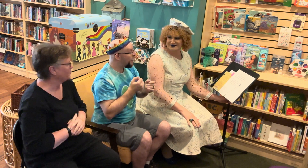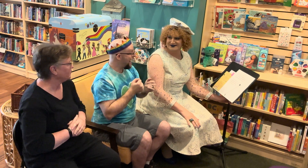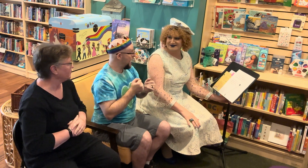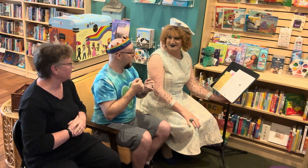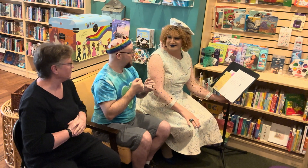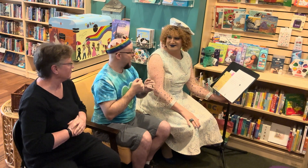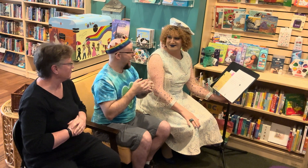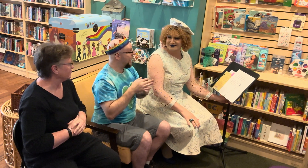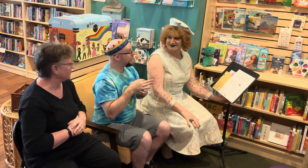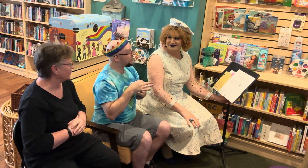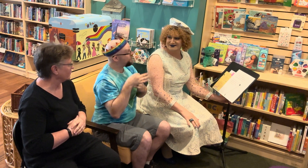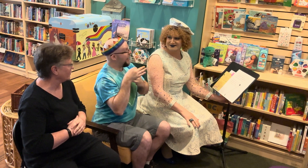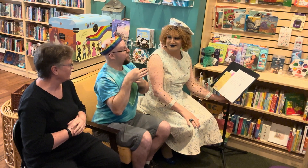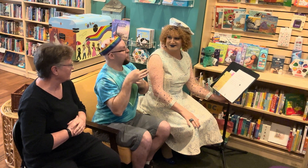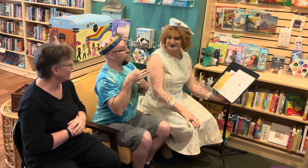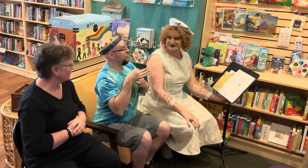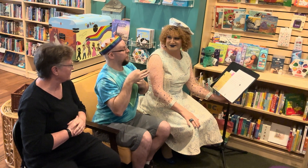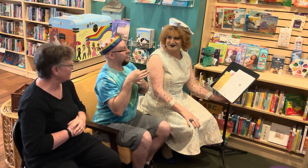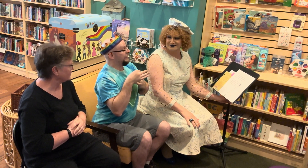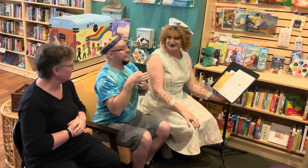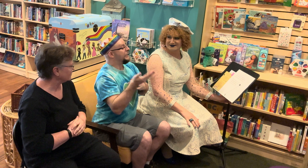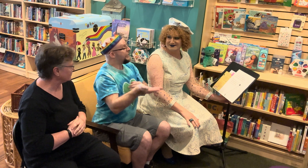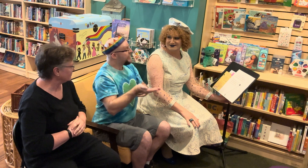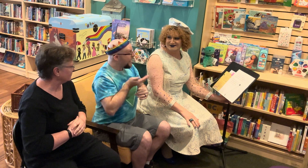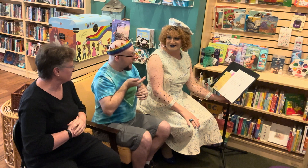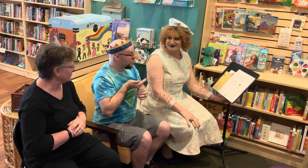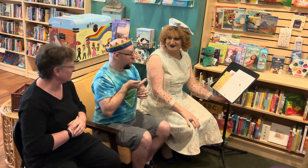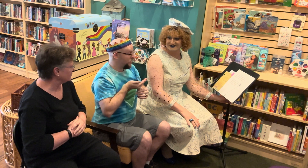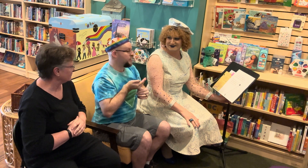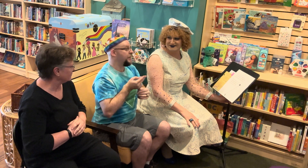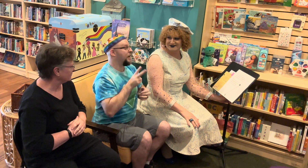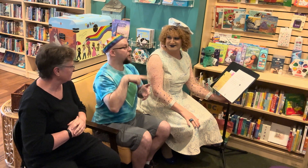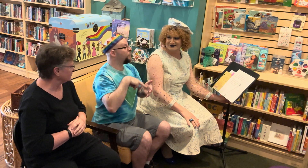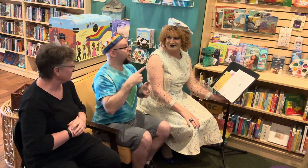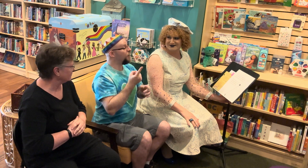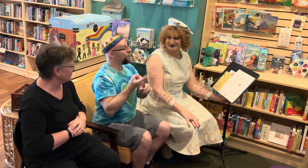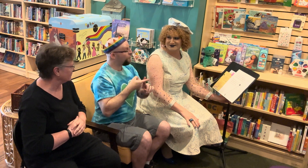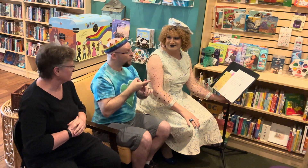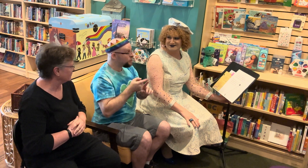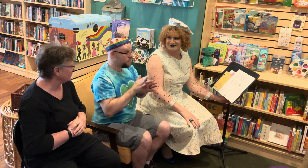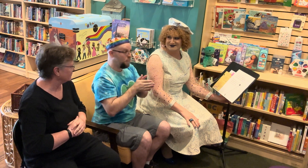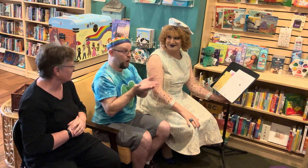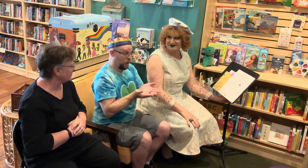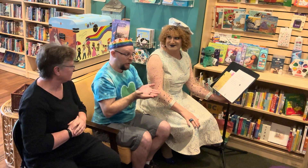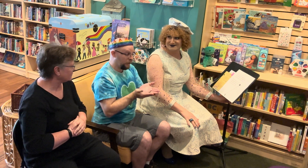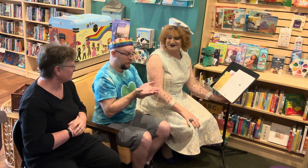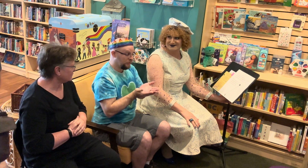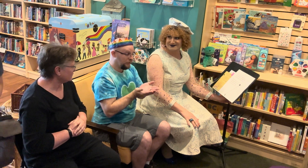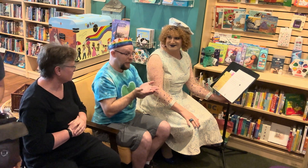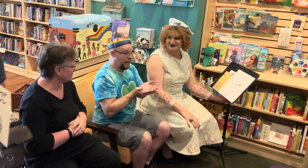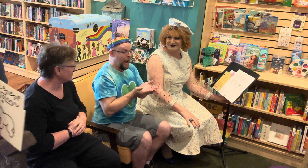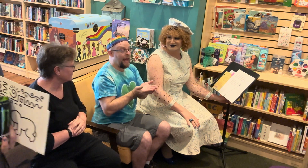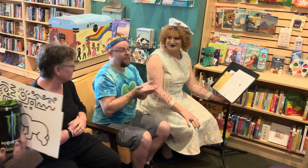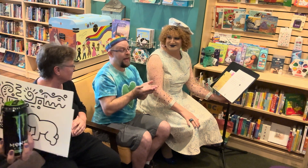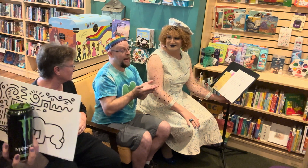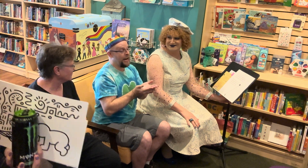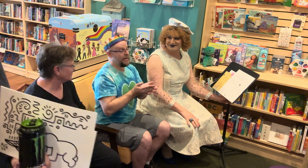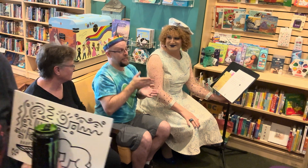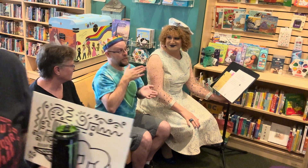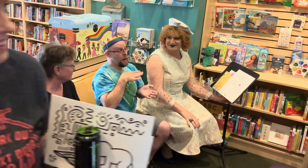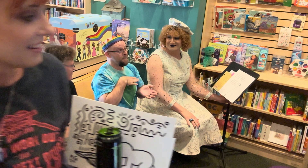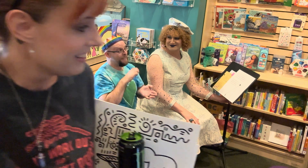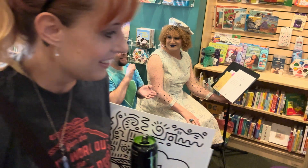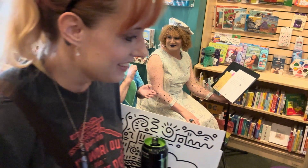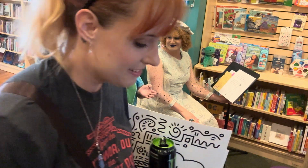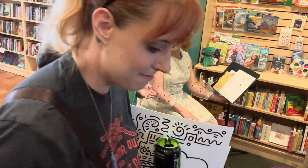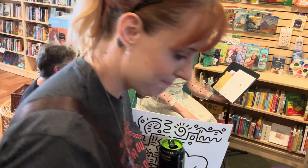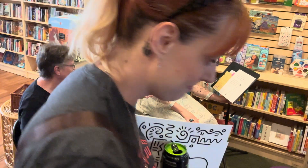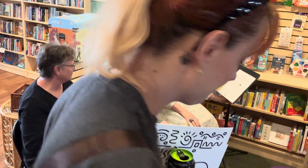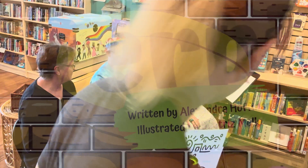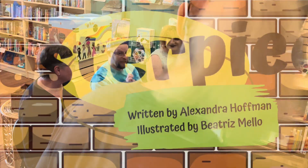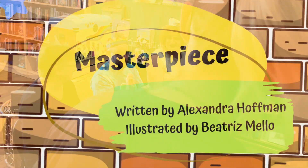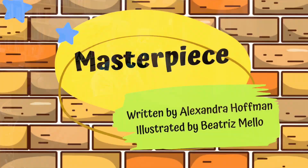We have a special guest with us today. She is going to read our first book. And that is Miss Elle!